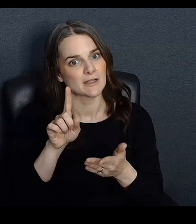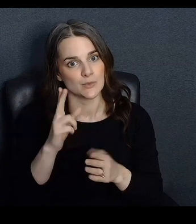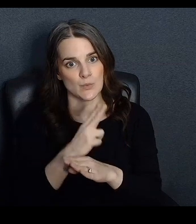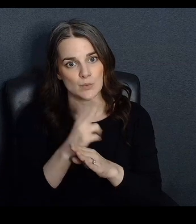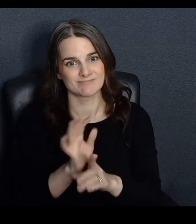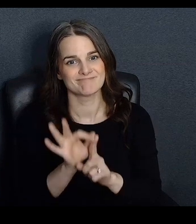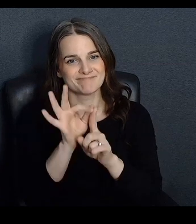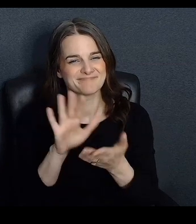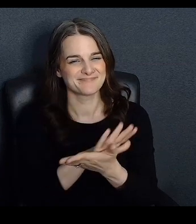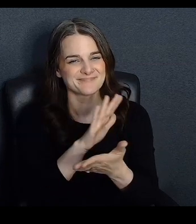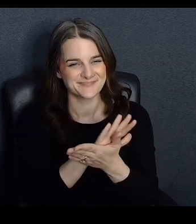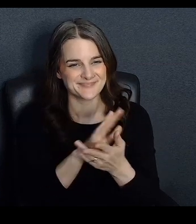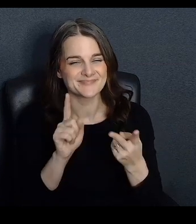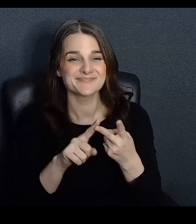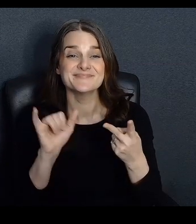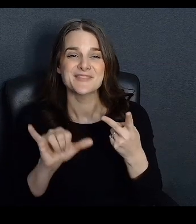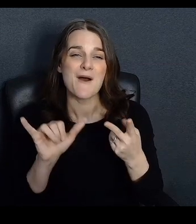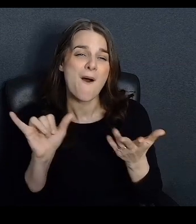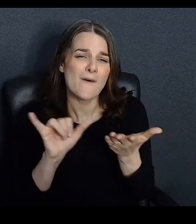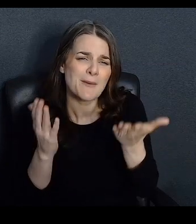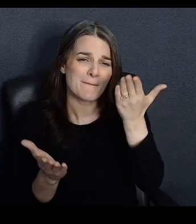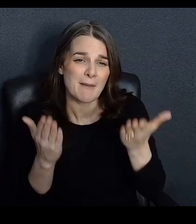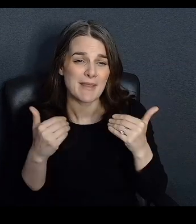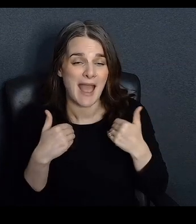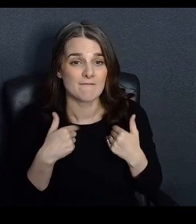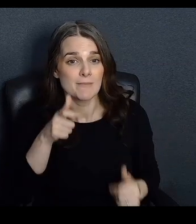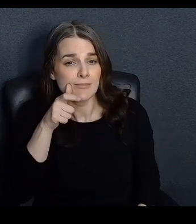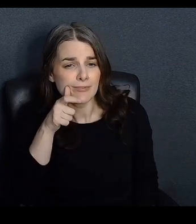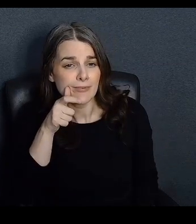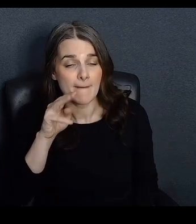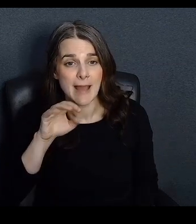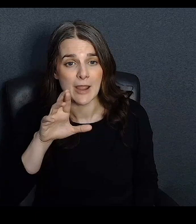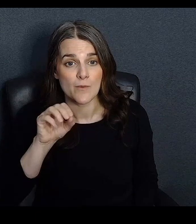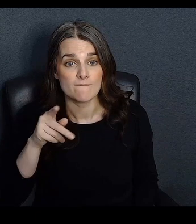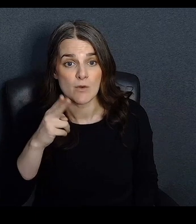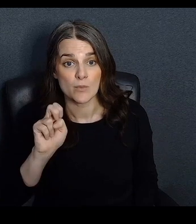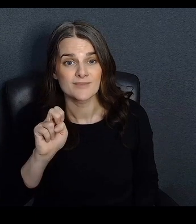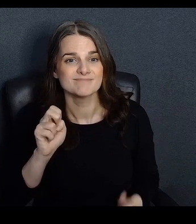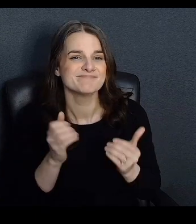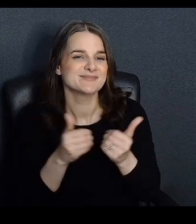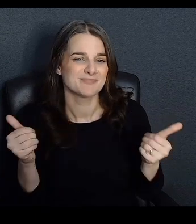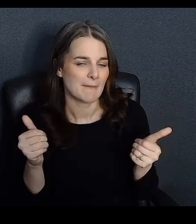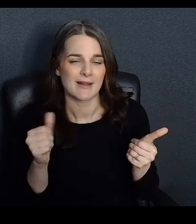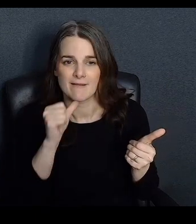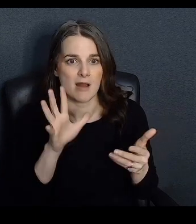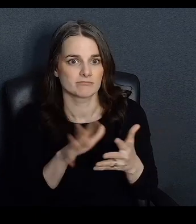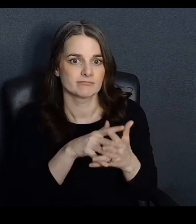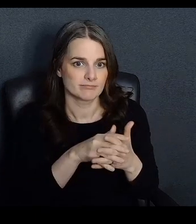So some of these pens also might have a microphone accessory that's separate from the pen rather than built into the pen.